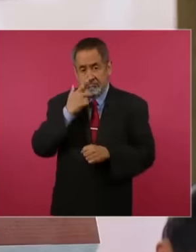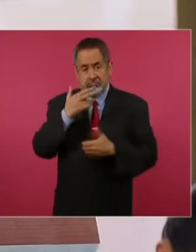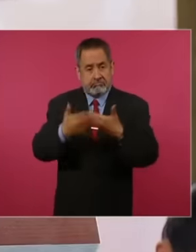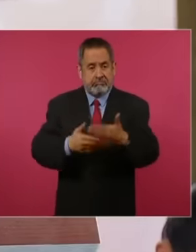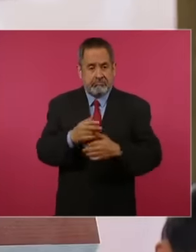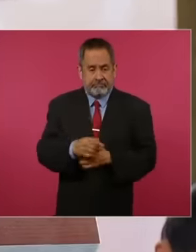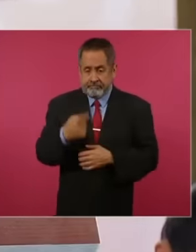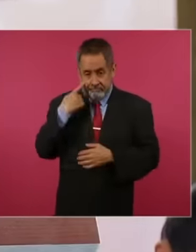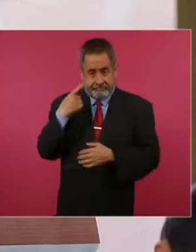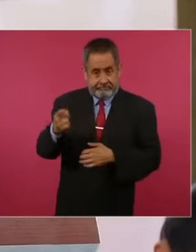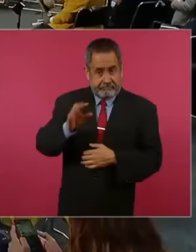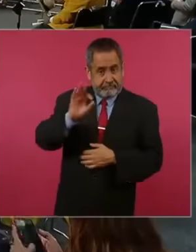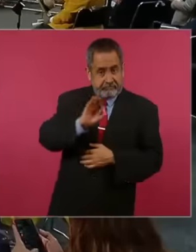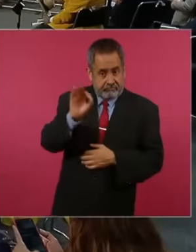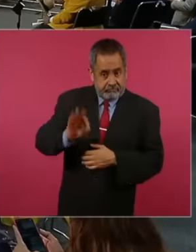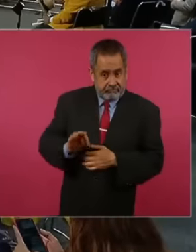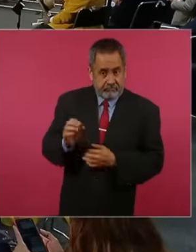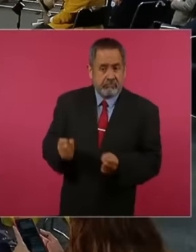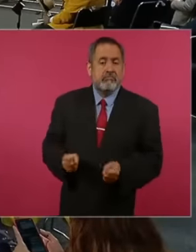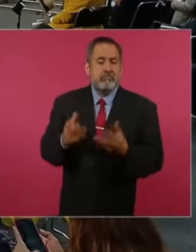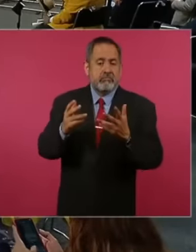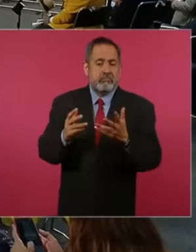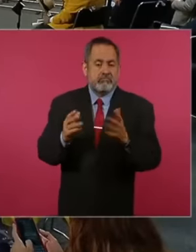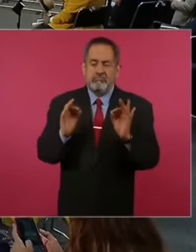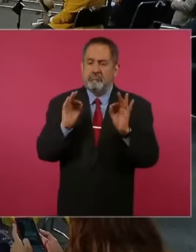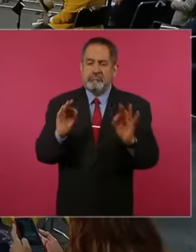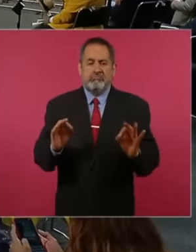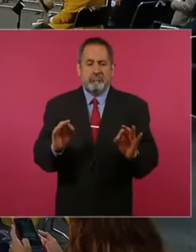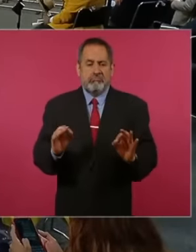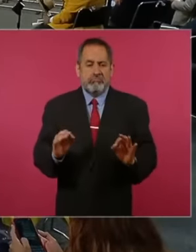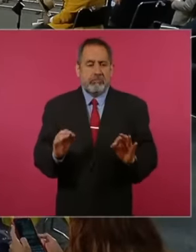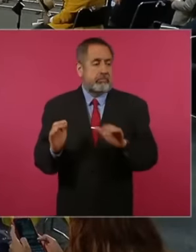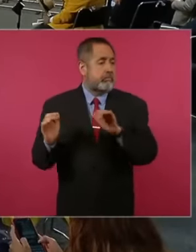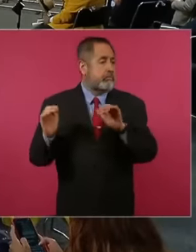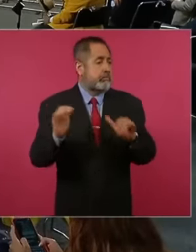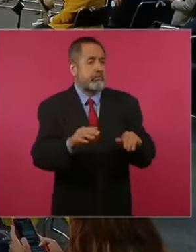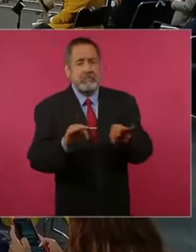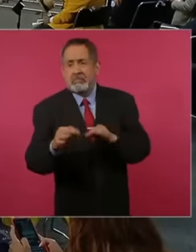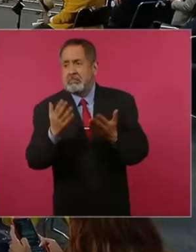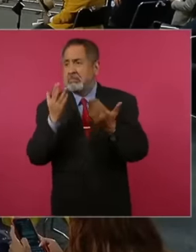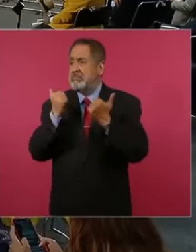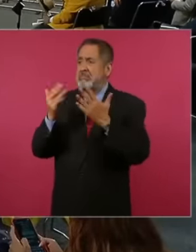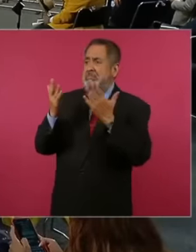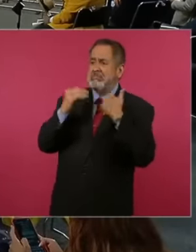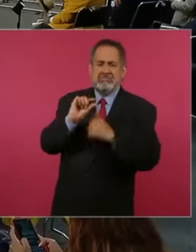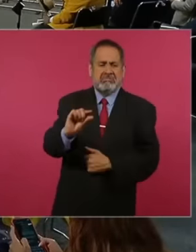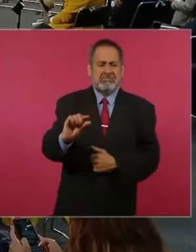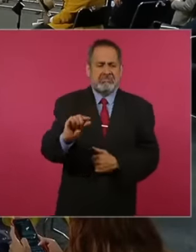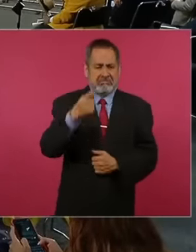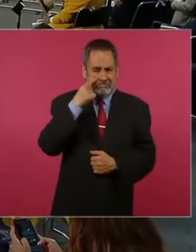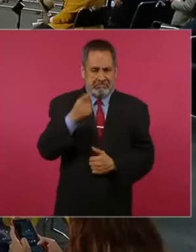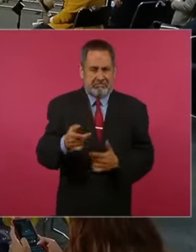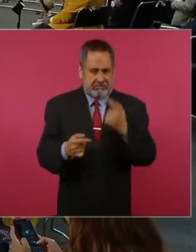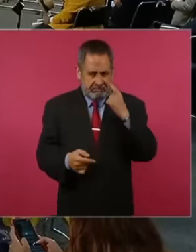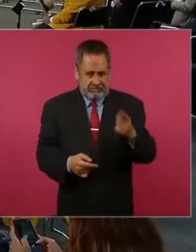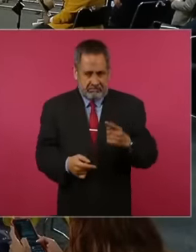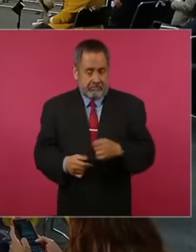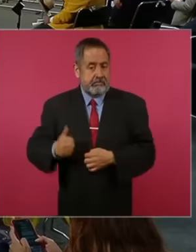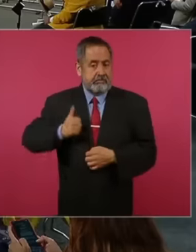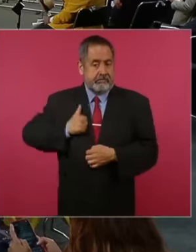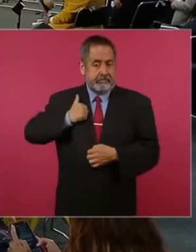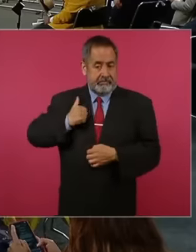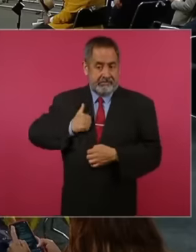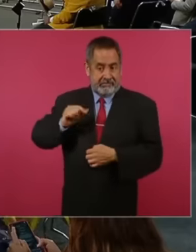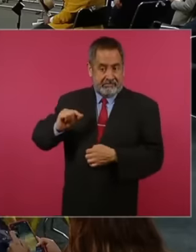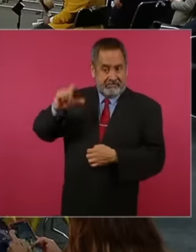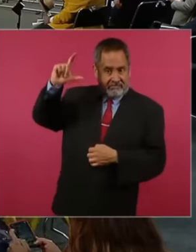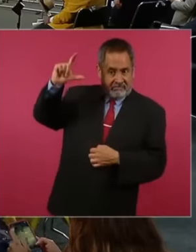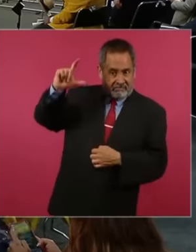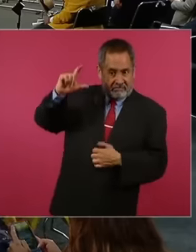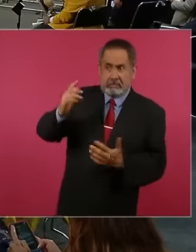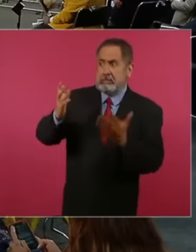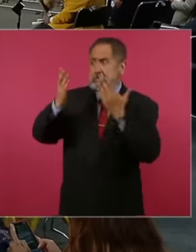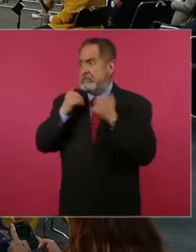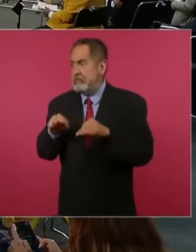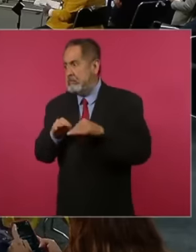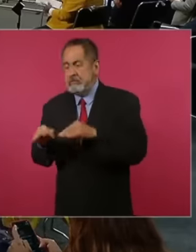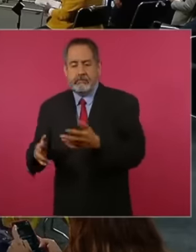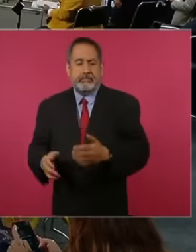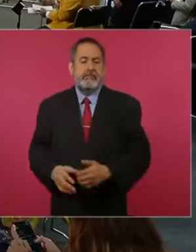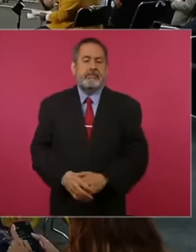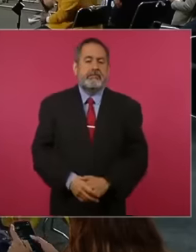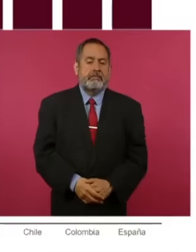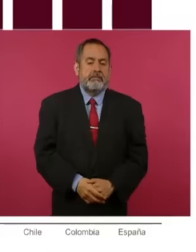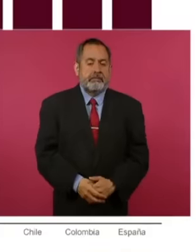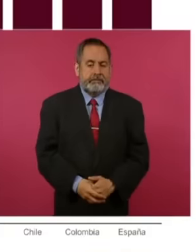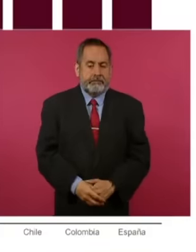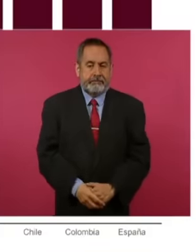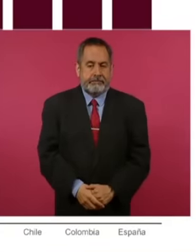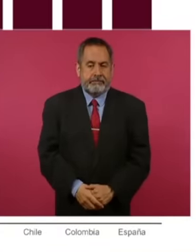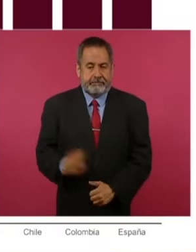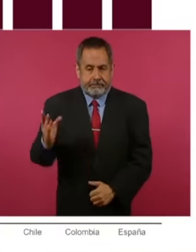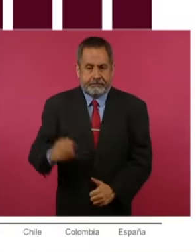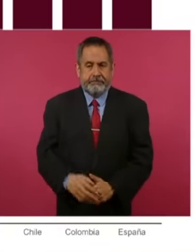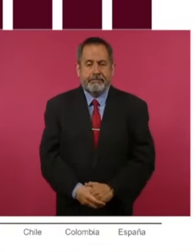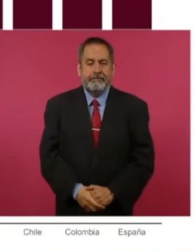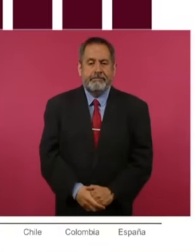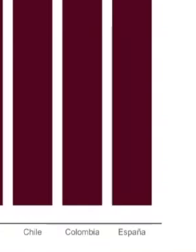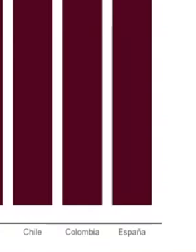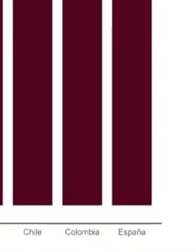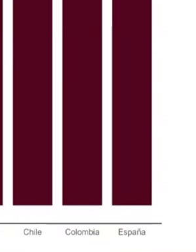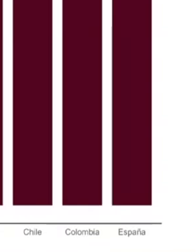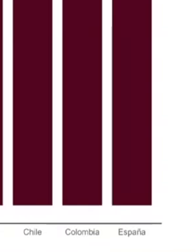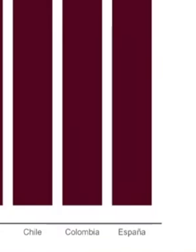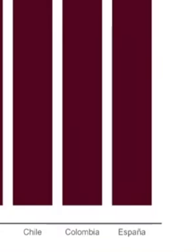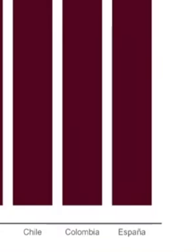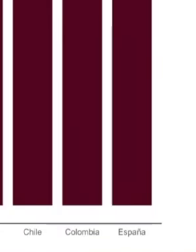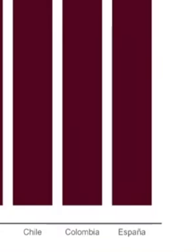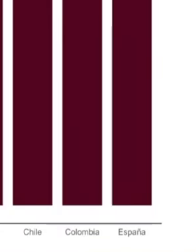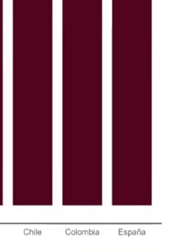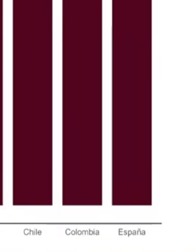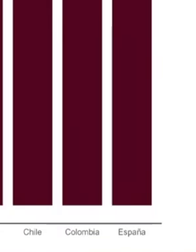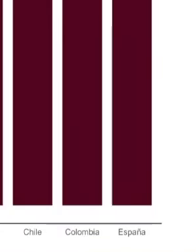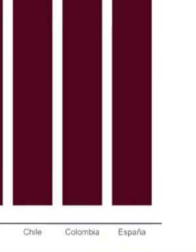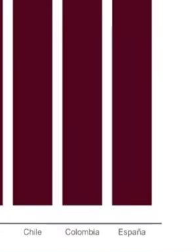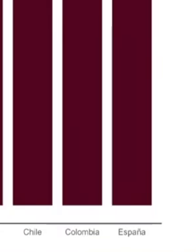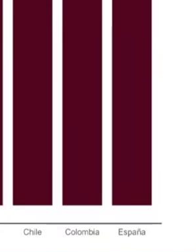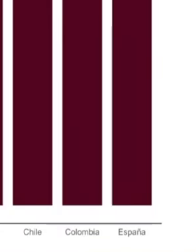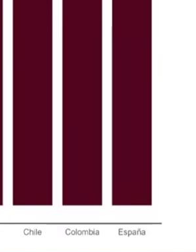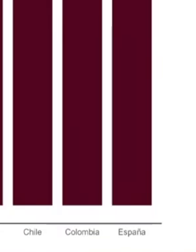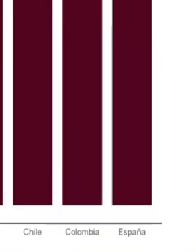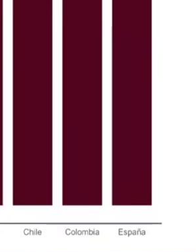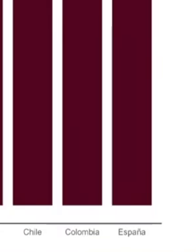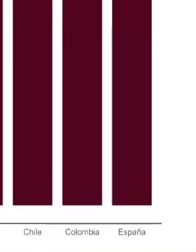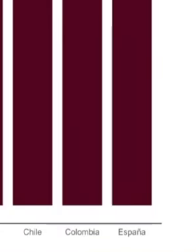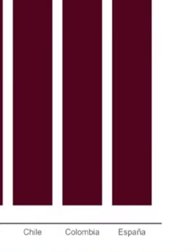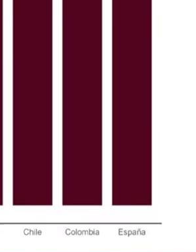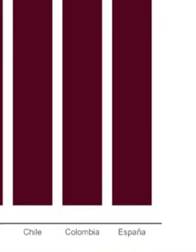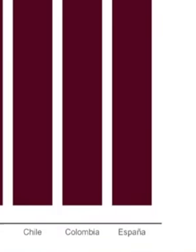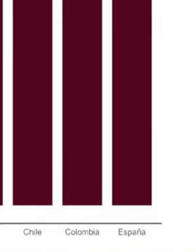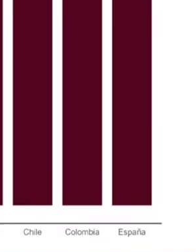's Look where this Canada is